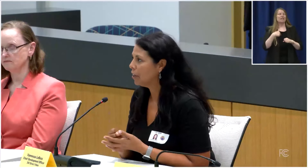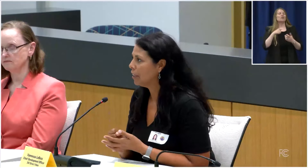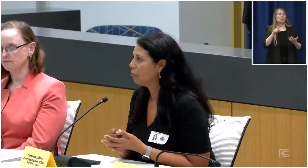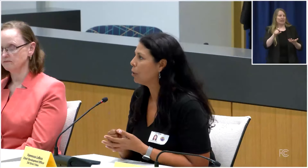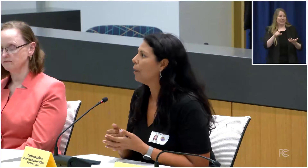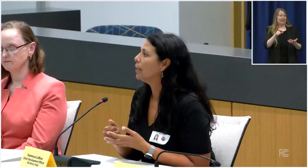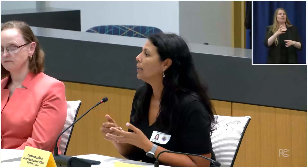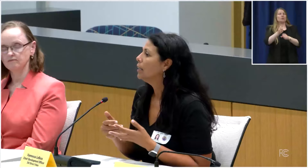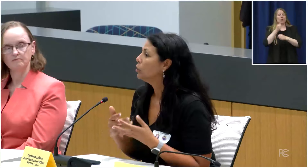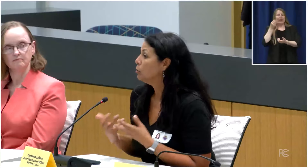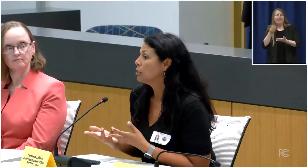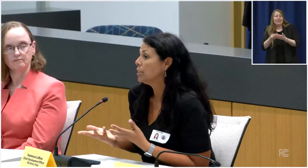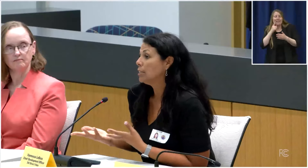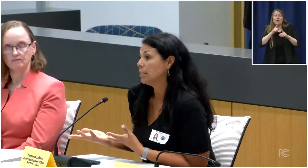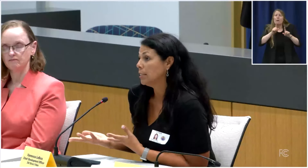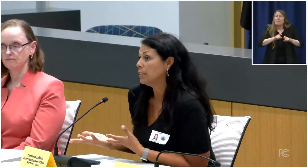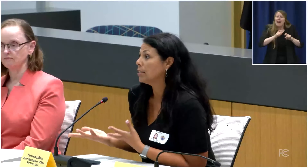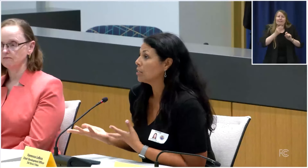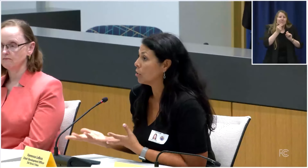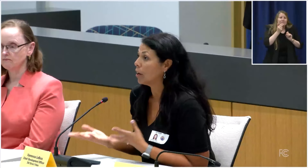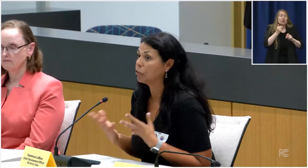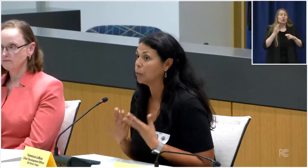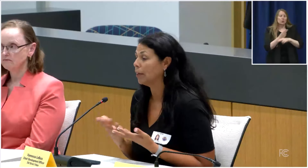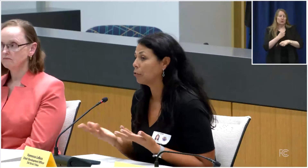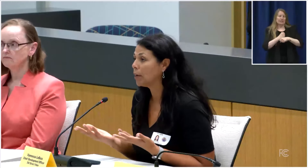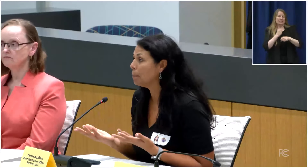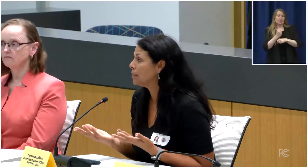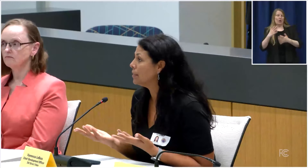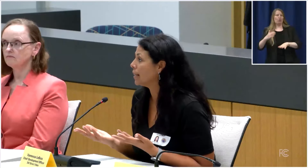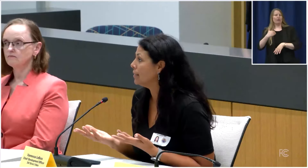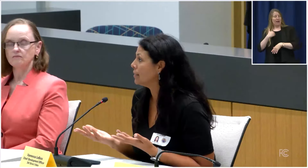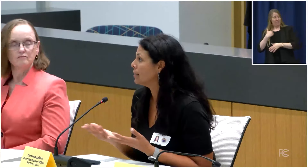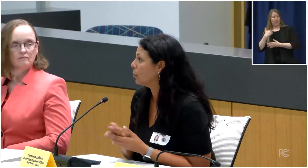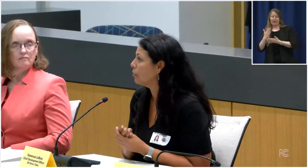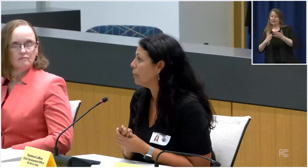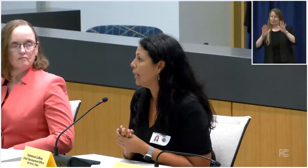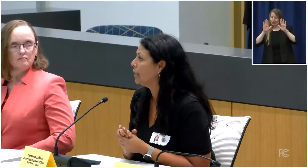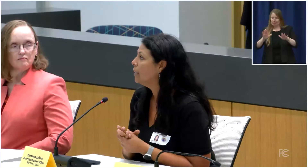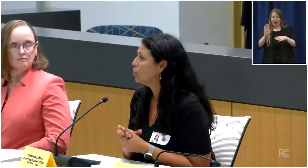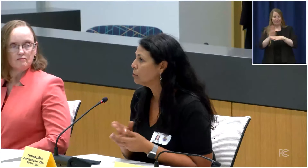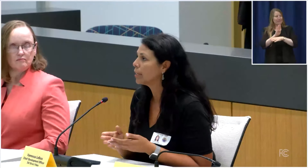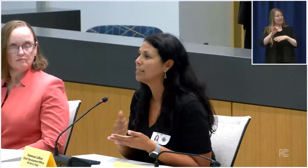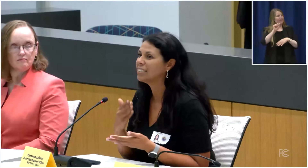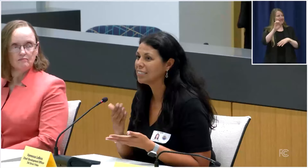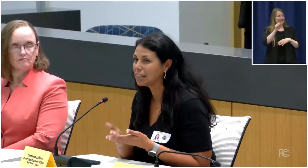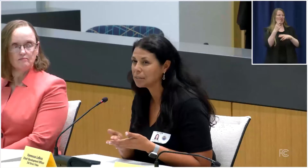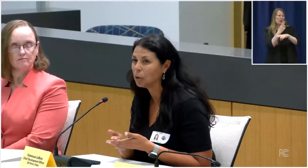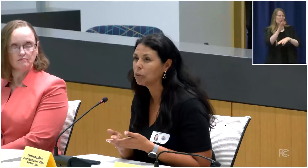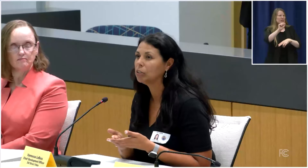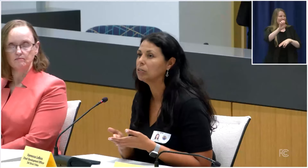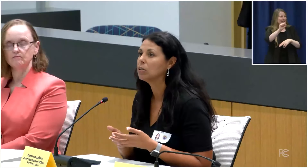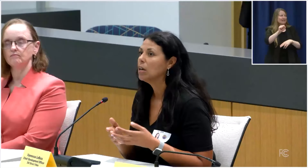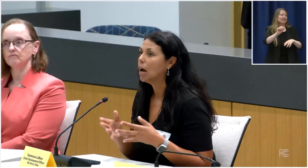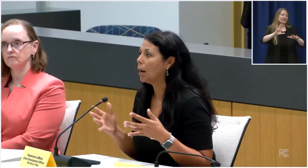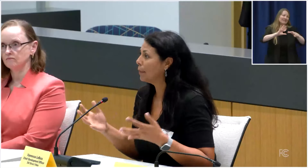IT IS GOING TO BE EASY. AND BECAUSE THOSE CALLS ARE COMING SO WE ALWAYS SAY GET THE DATA YOU CAN. GET FUNDING FOR A PILOT. USE THE STATISTICS THAT ARE